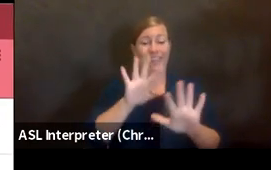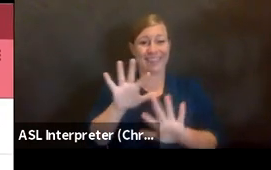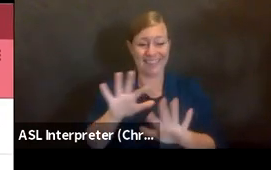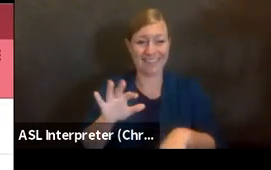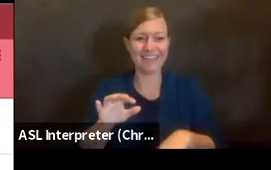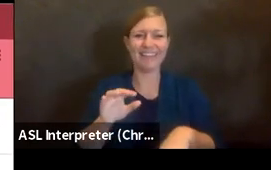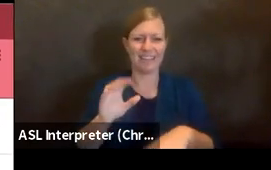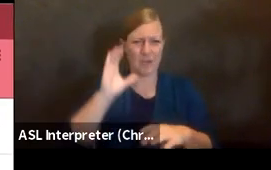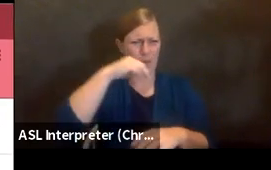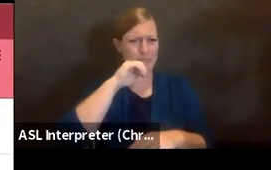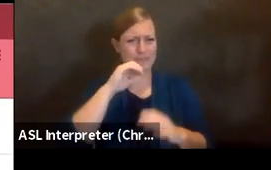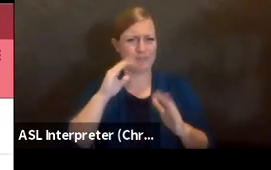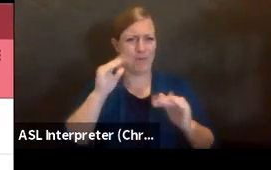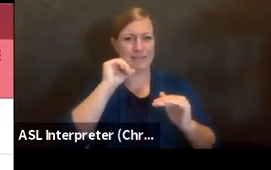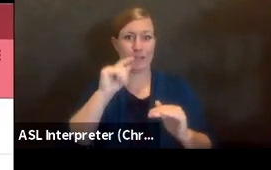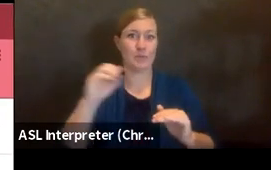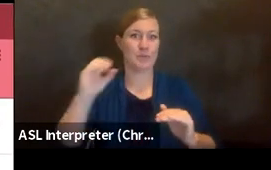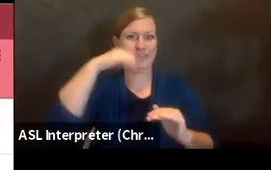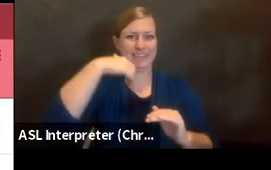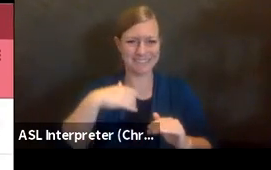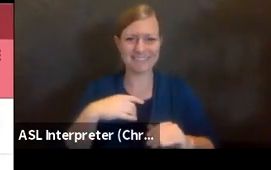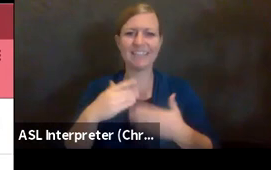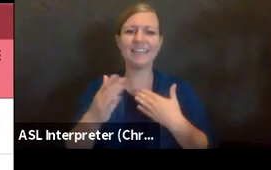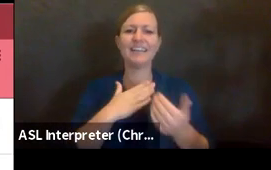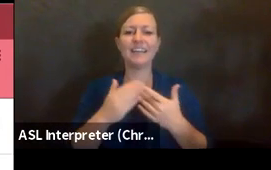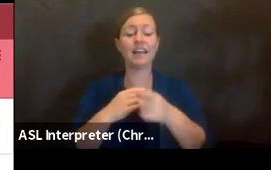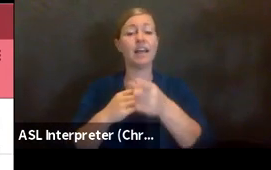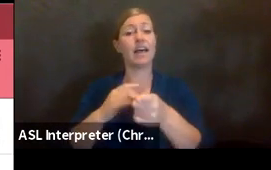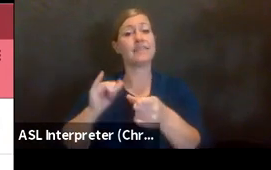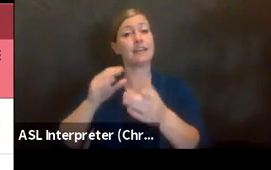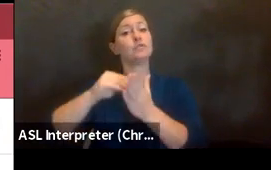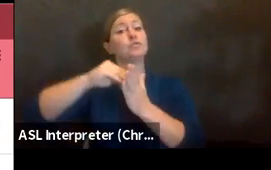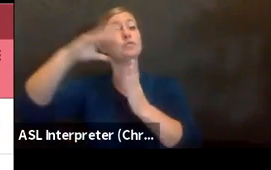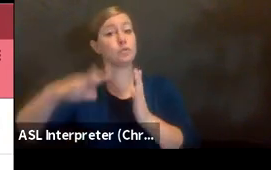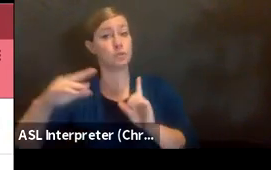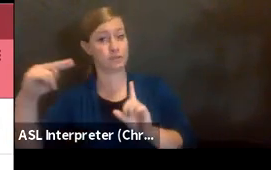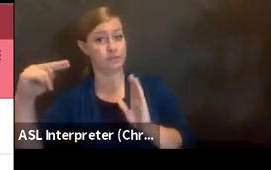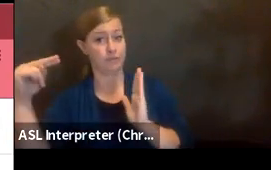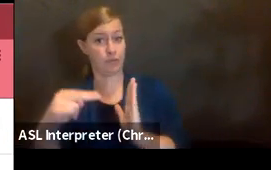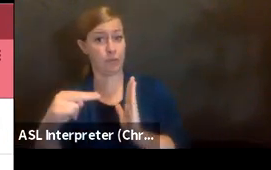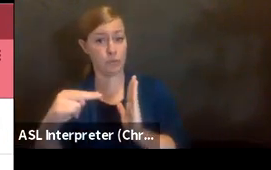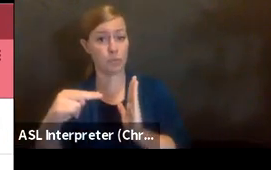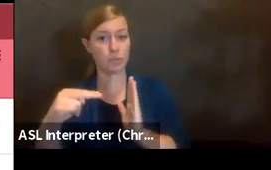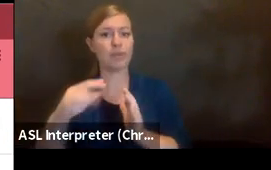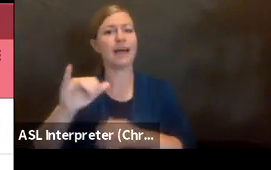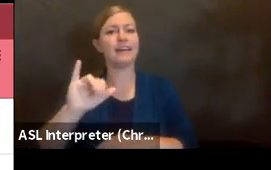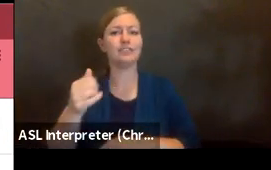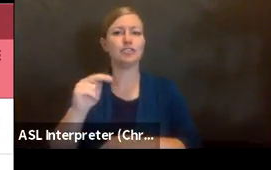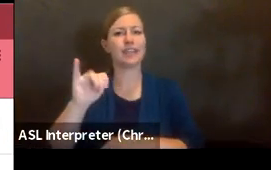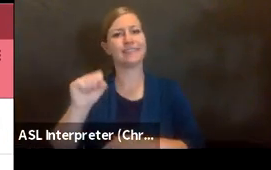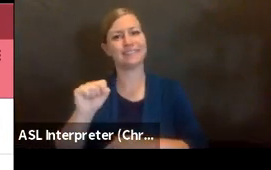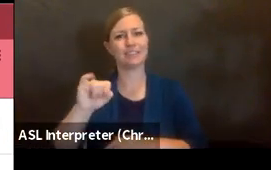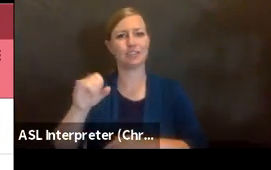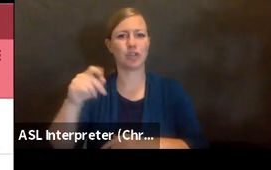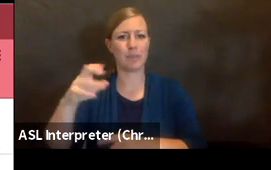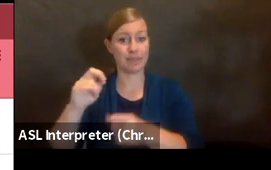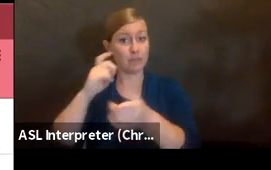Katherine Livick - ESD 112: weird visually. So this is my student, Janis Joplin. And you can see I just got this little heads up notification that says the stream was updated.